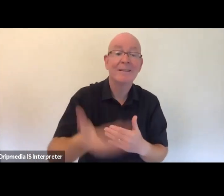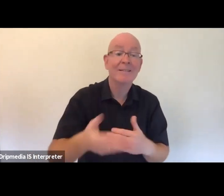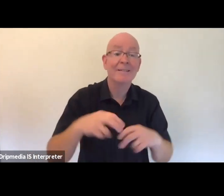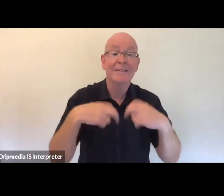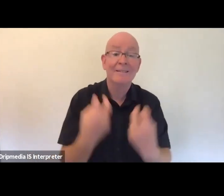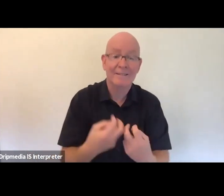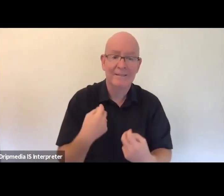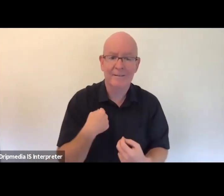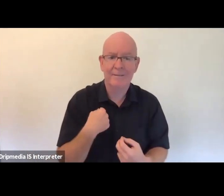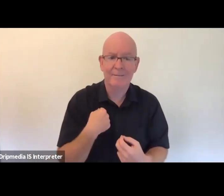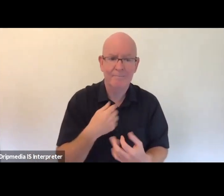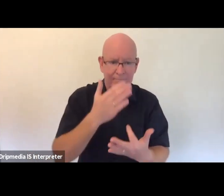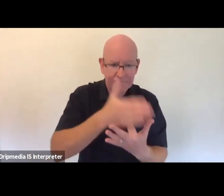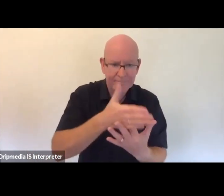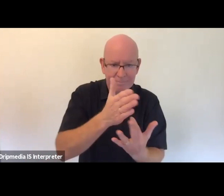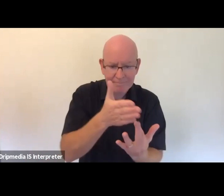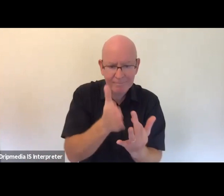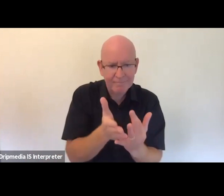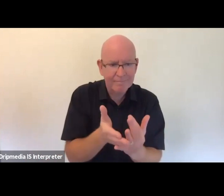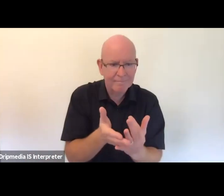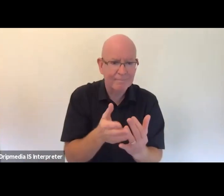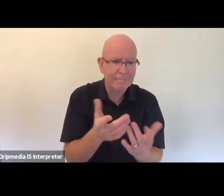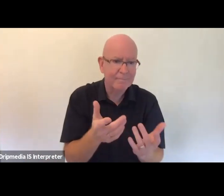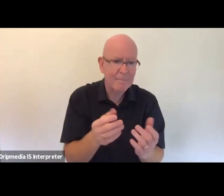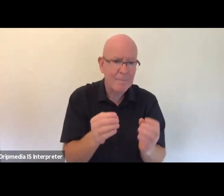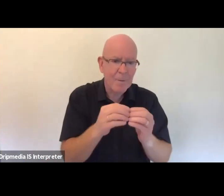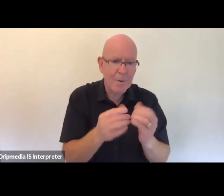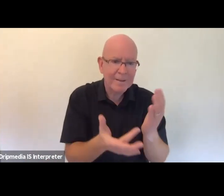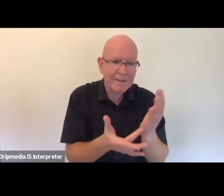and how community services can also be drawn on